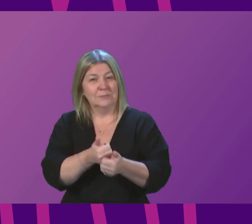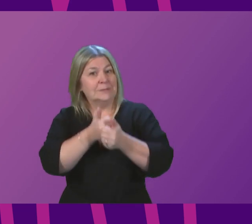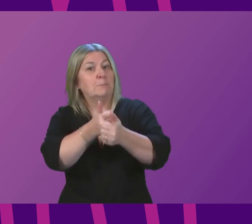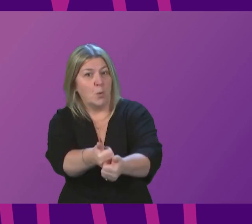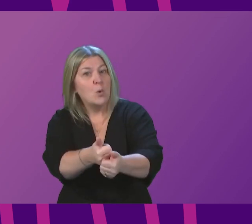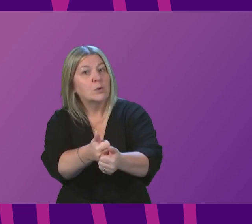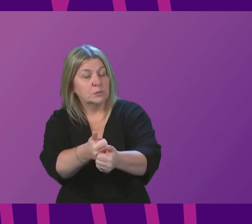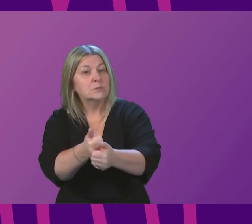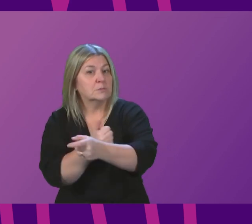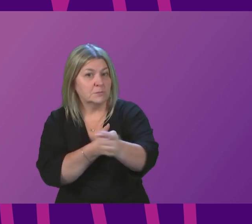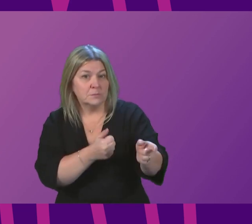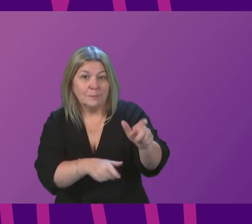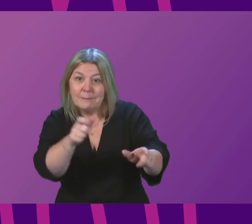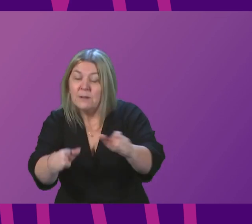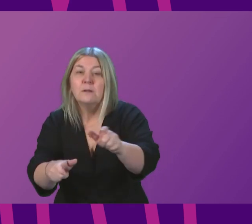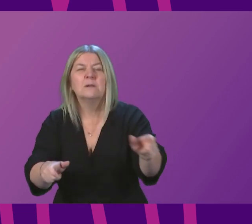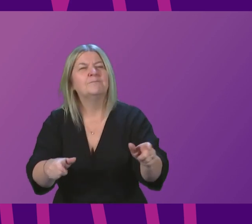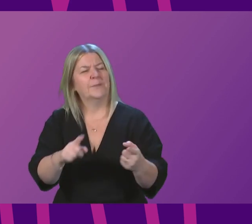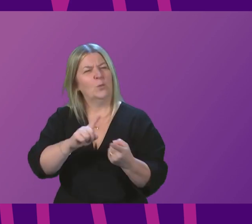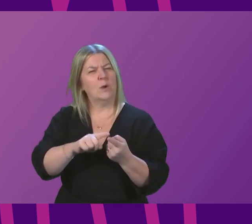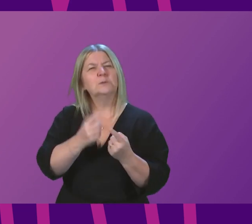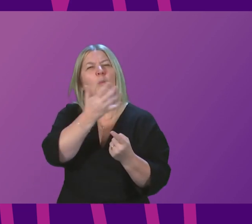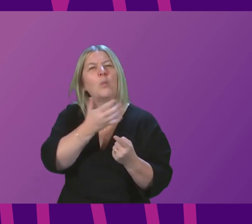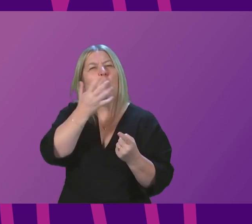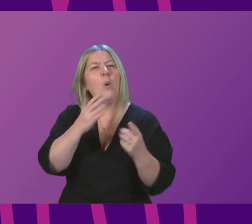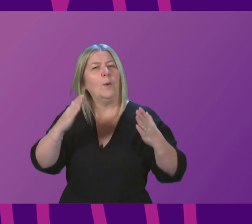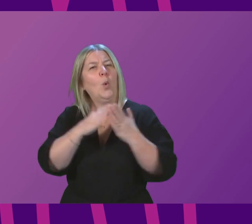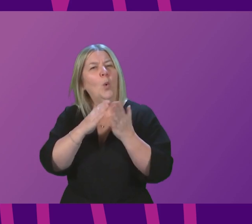measures, and action on the warm home discount and the cold weather payment.